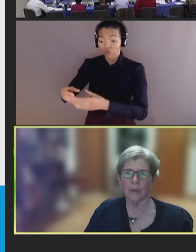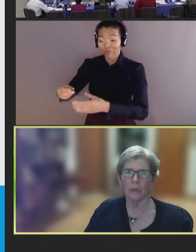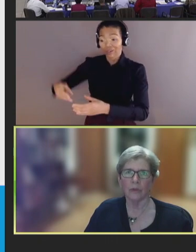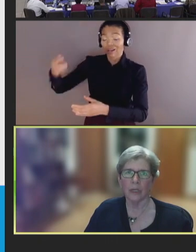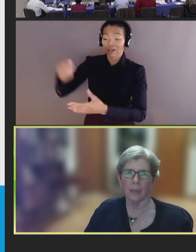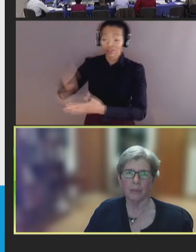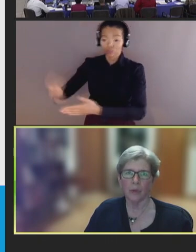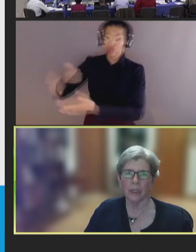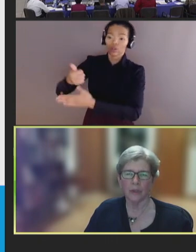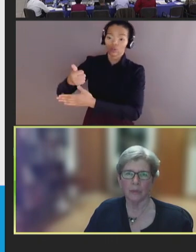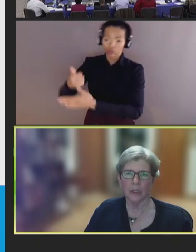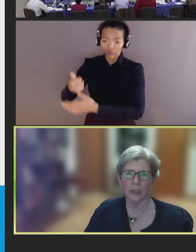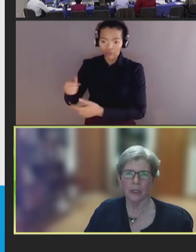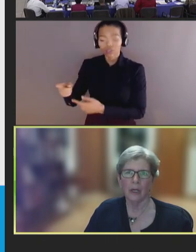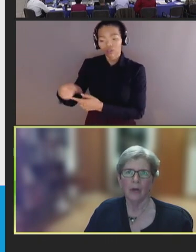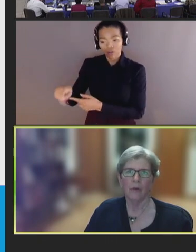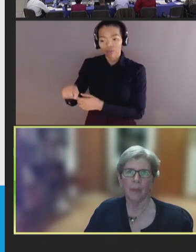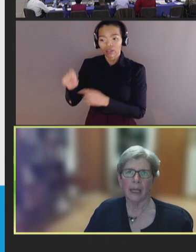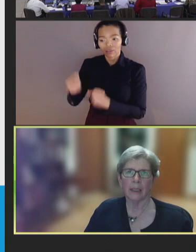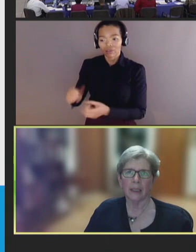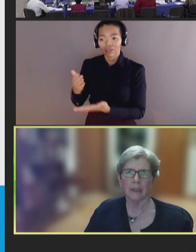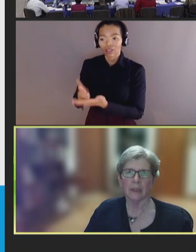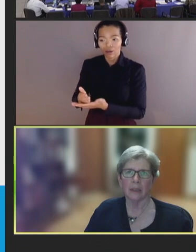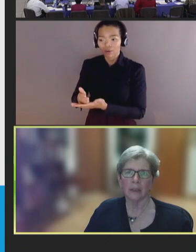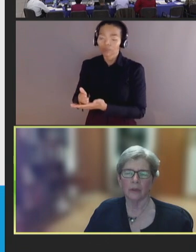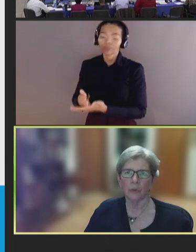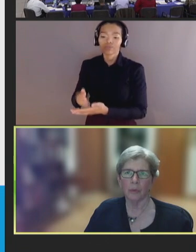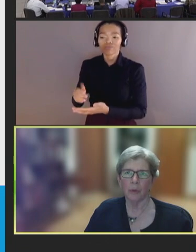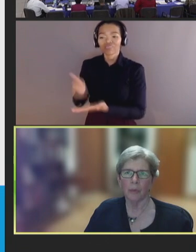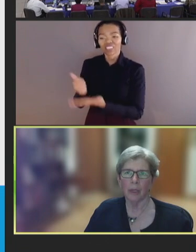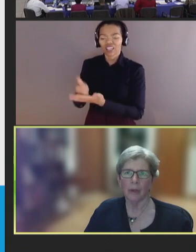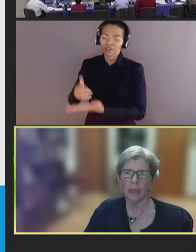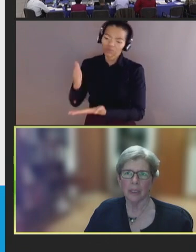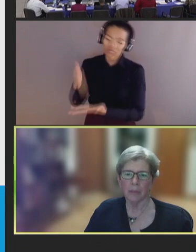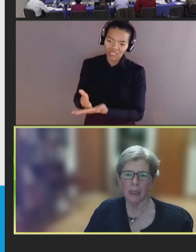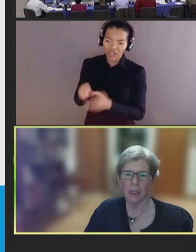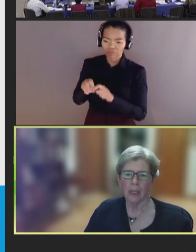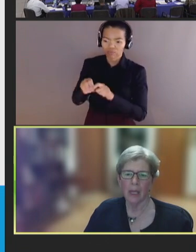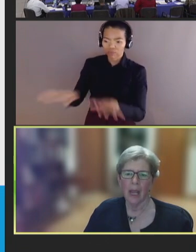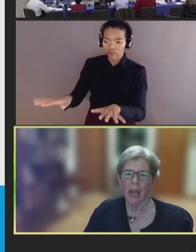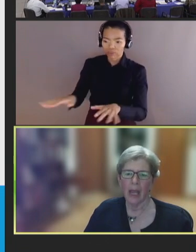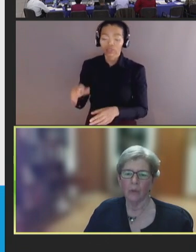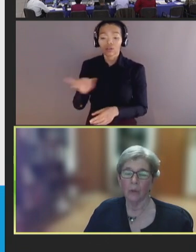will stop transmission from adolescents and adults with pulmonary TB and will